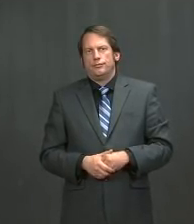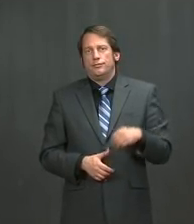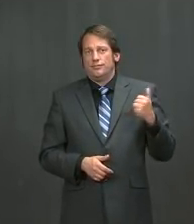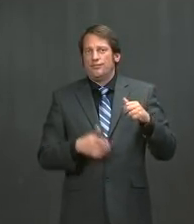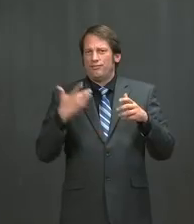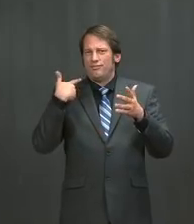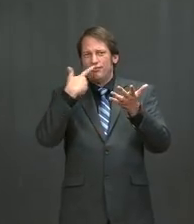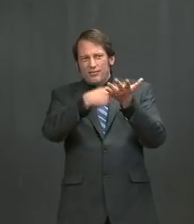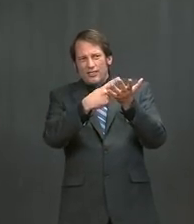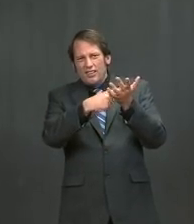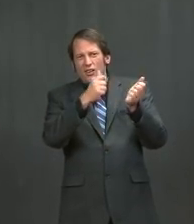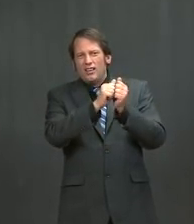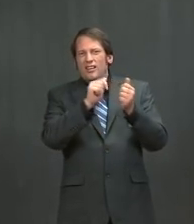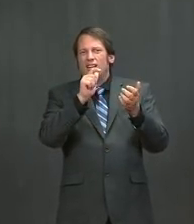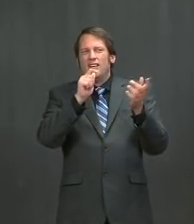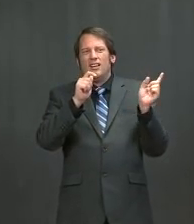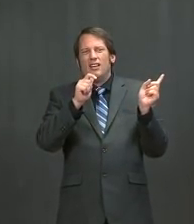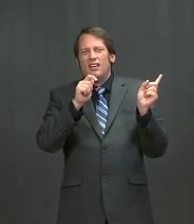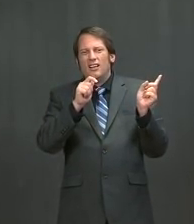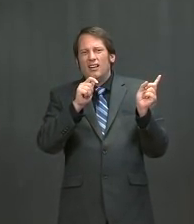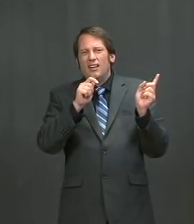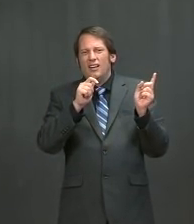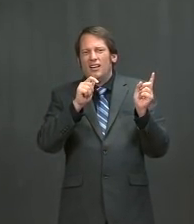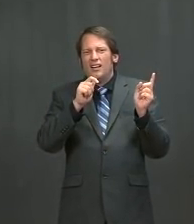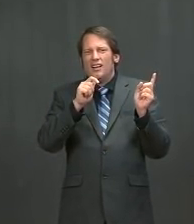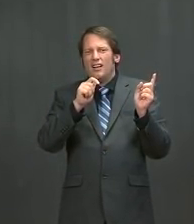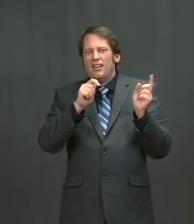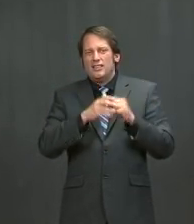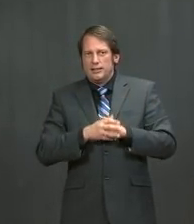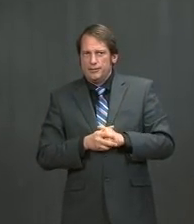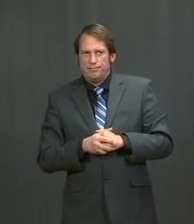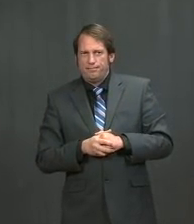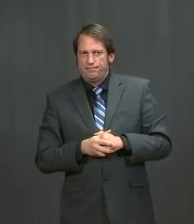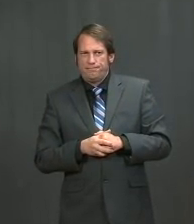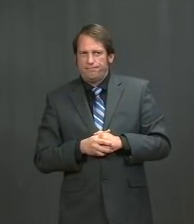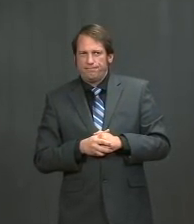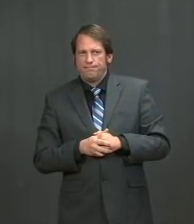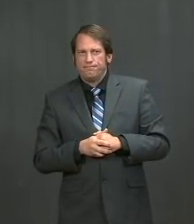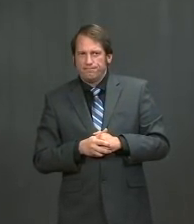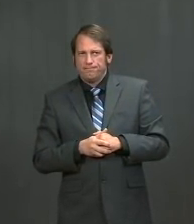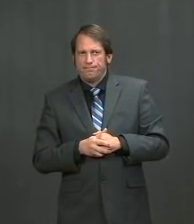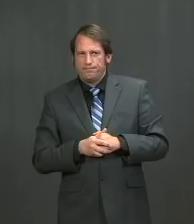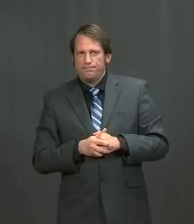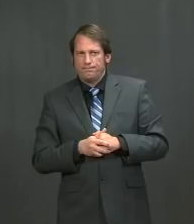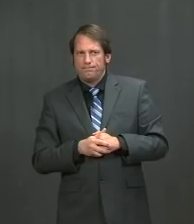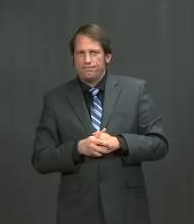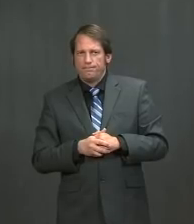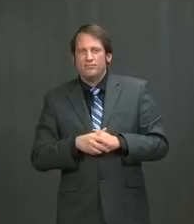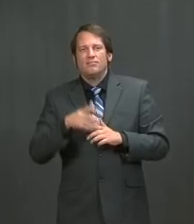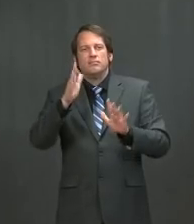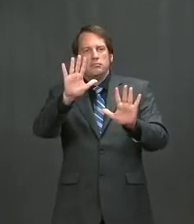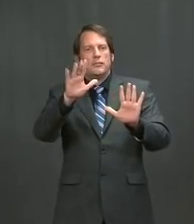Ms. Psaki: Well, again, I think we can -- the fact checkers will also tell you that this bill does not make it easier